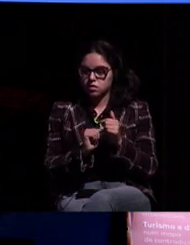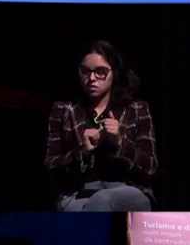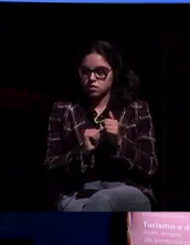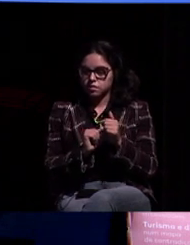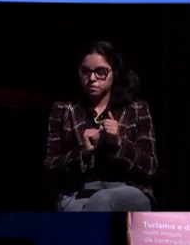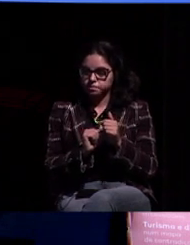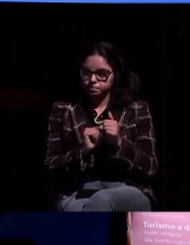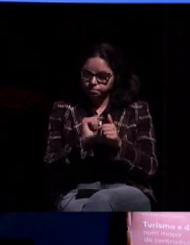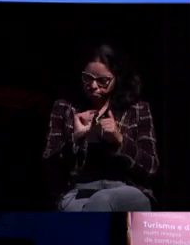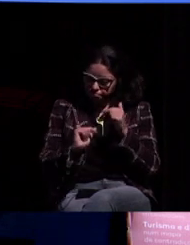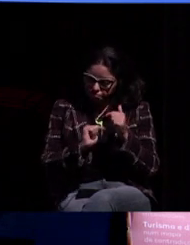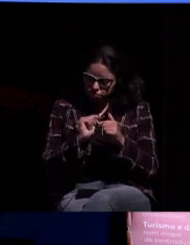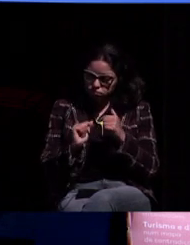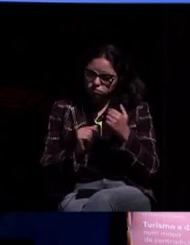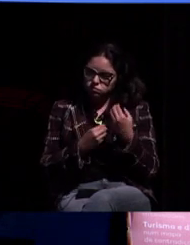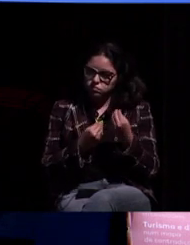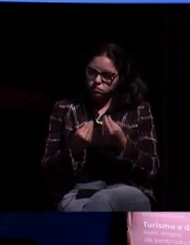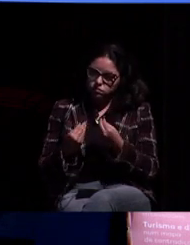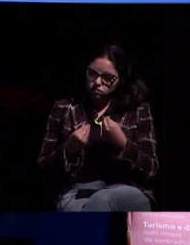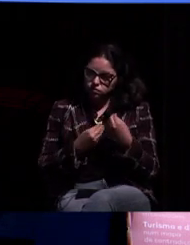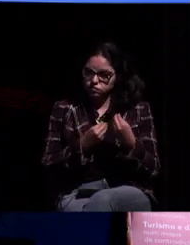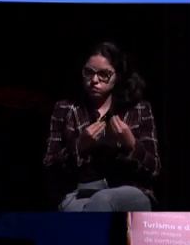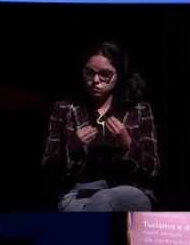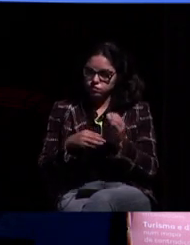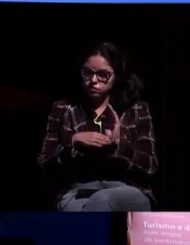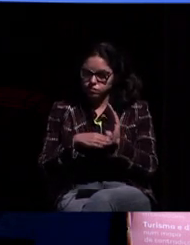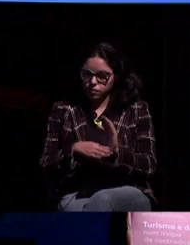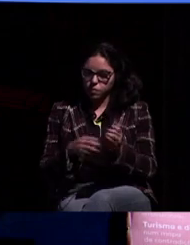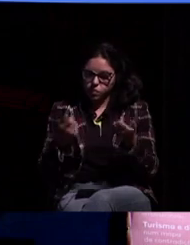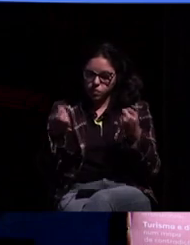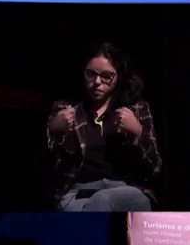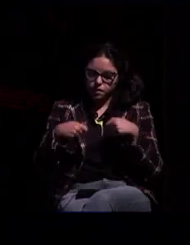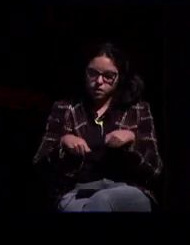by the employer. So my question is: How do they do it?